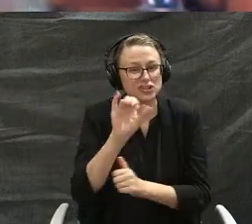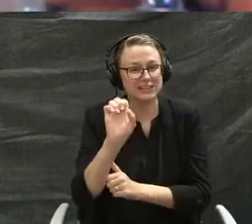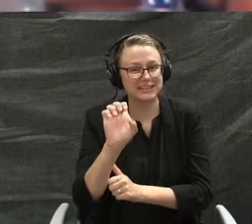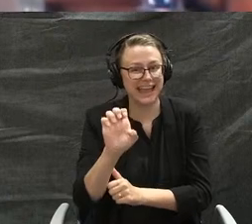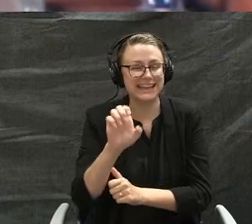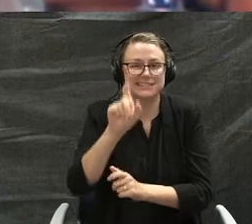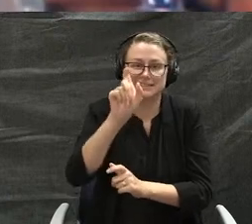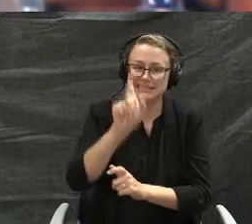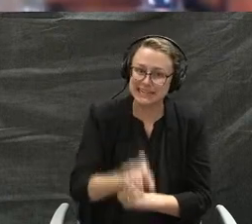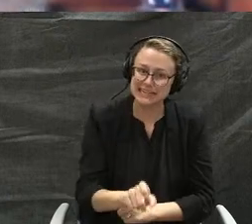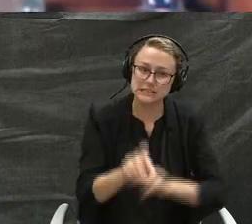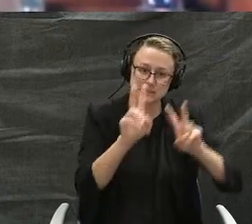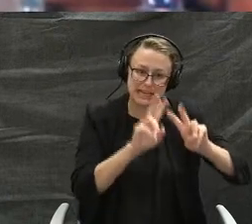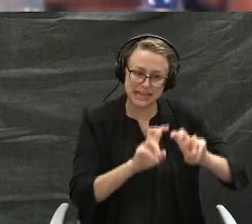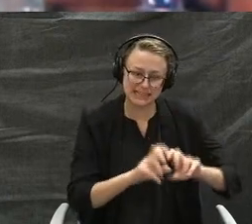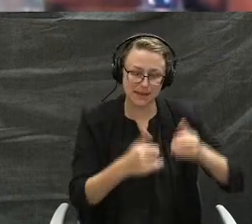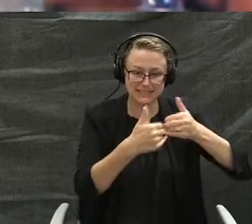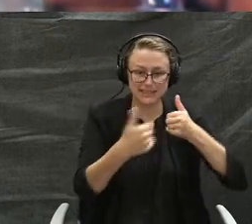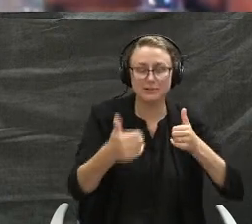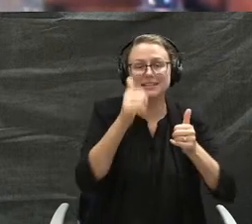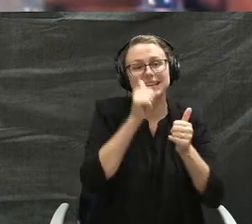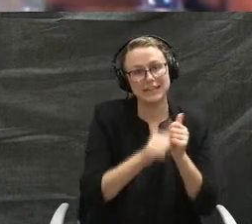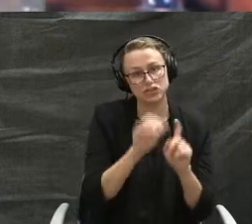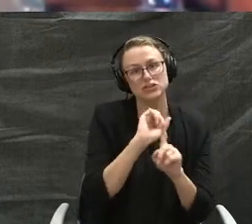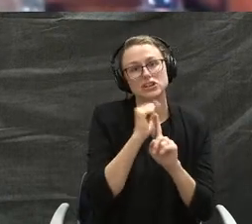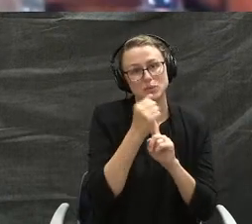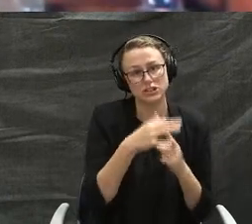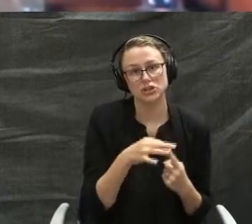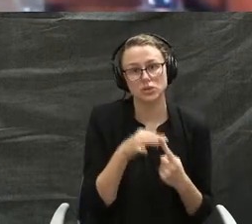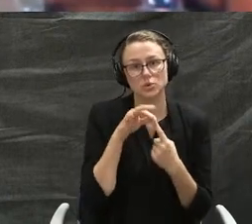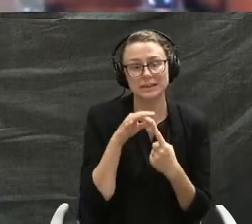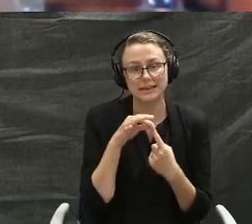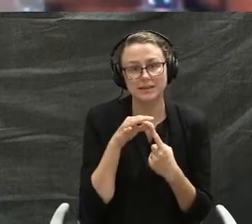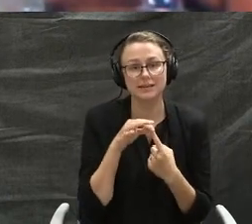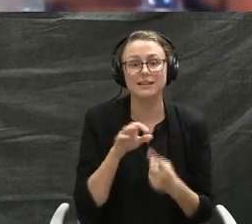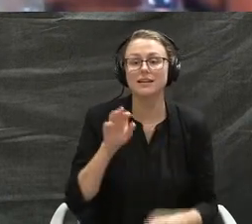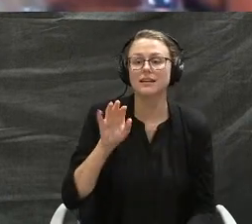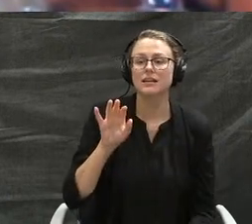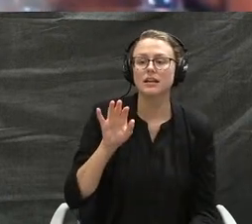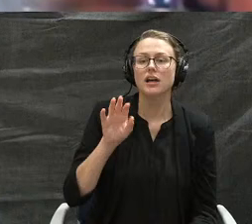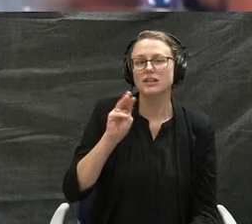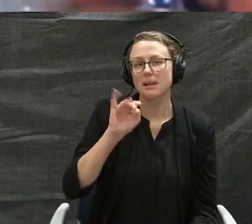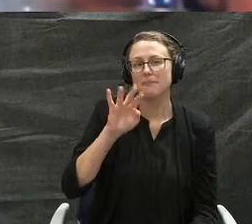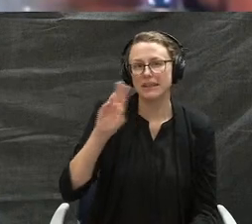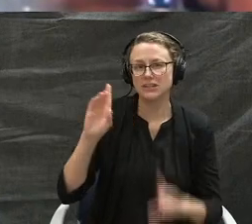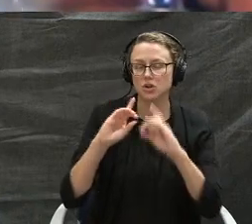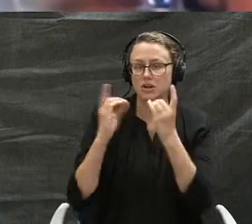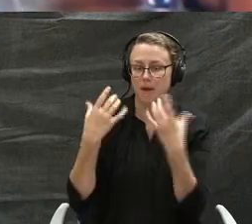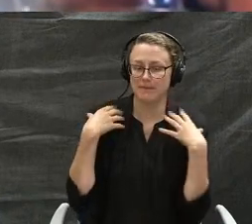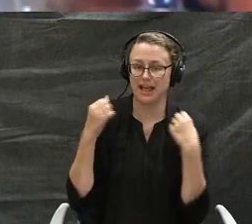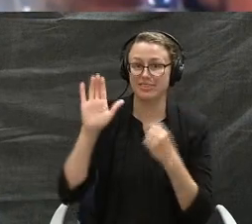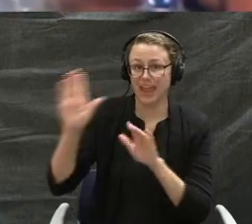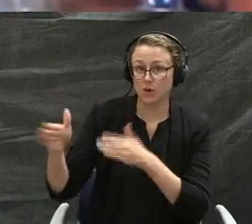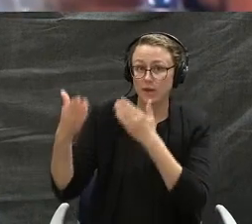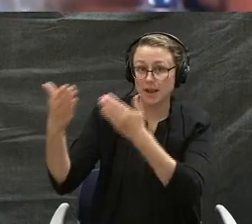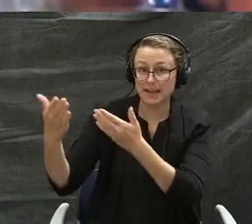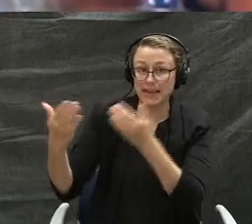to be looked at on its own merits because each situation is unique, so empty. Excuse me, the Minnesota Department of Health